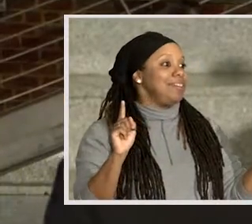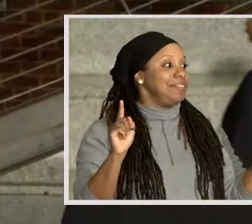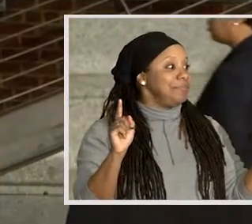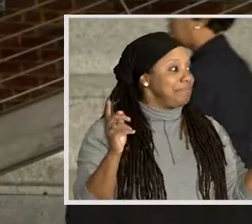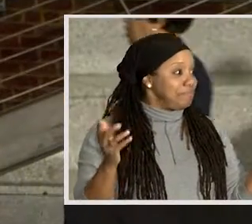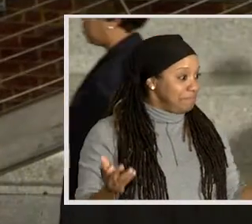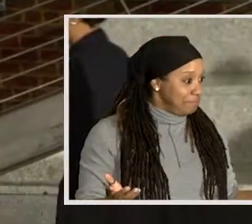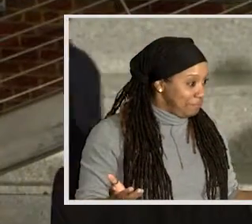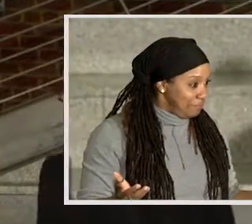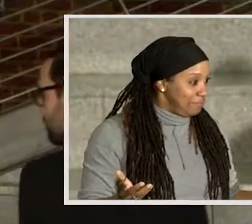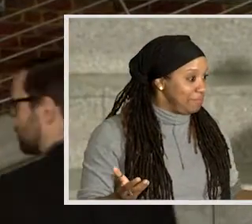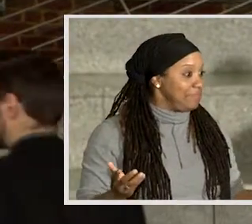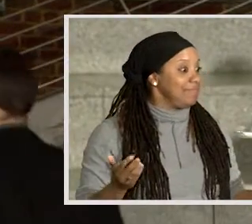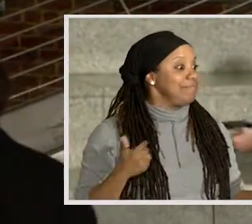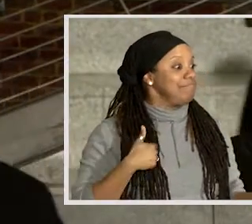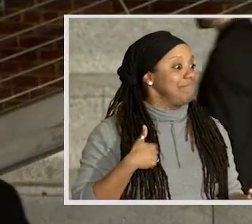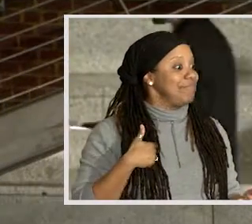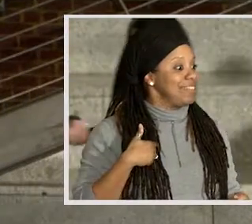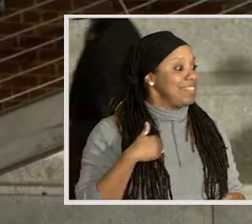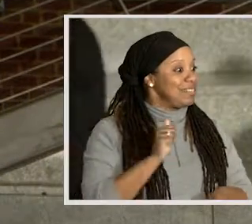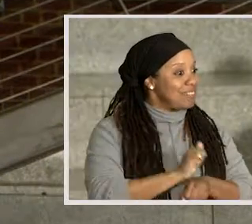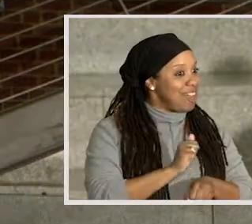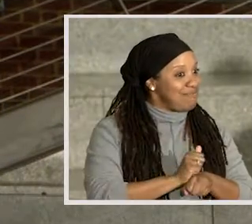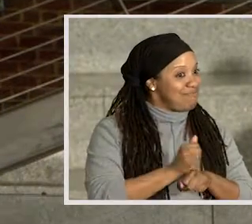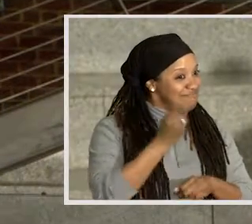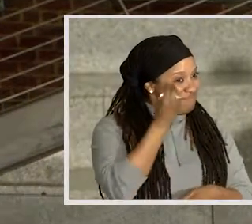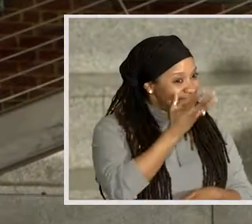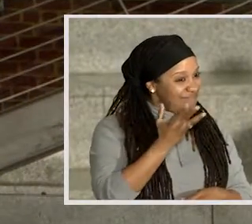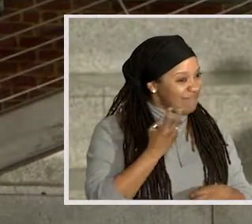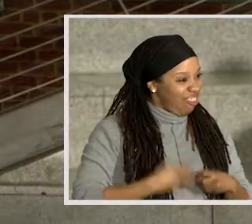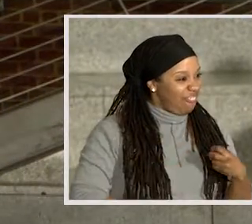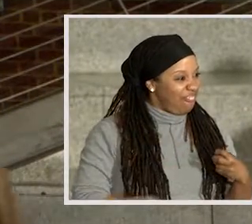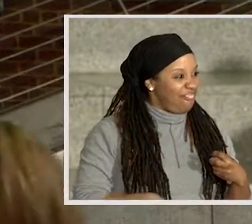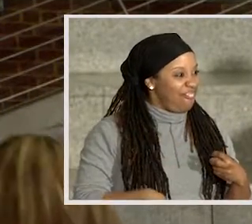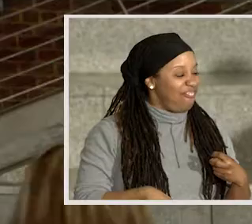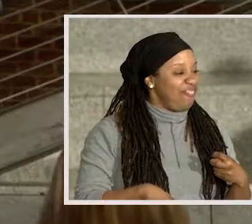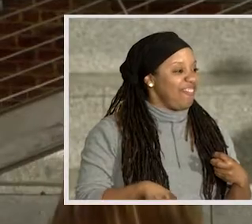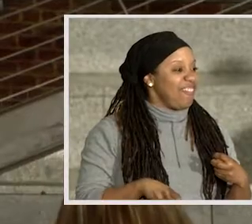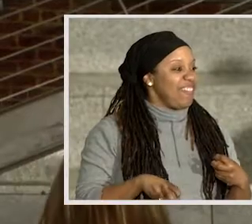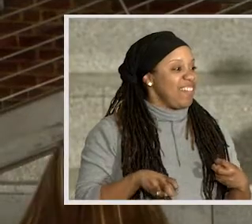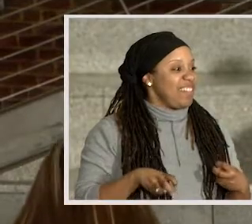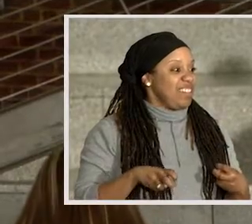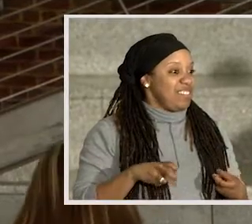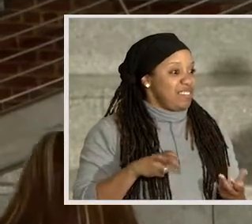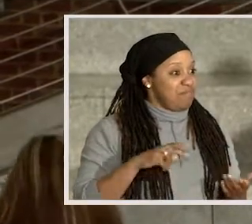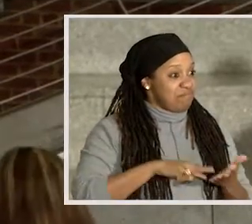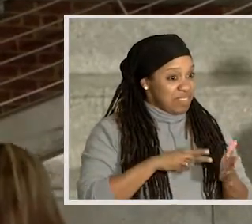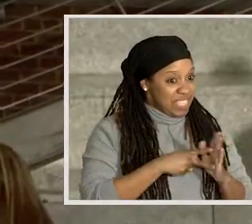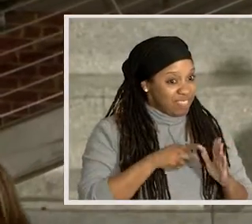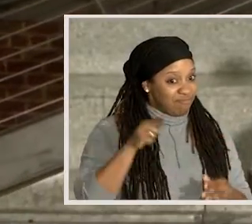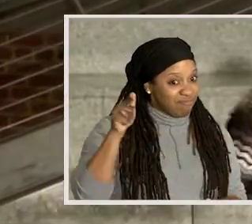GET THE TOUGH JOB OF TRYING TO CALL ON SOME TABLES TO TELL US WHAT YOUR TABLE PICKED.